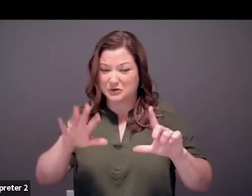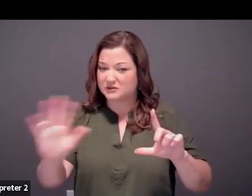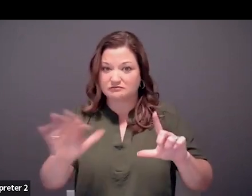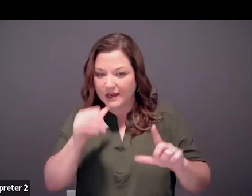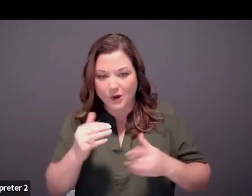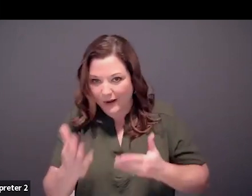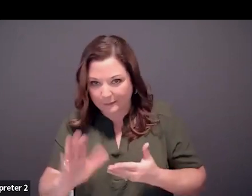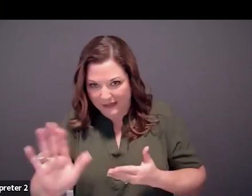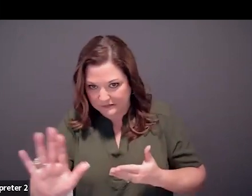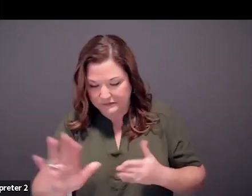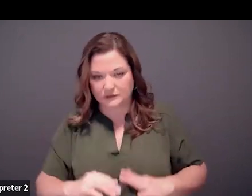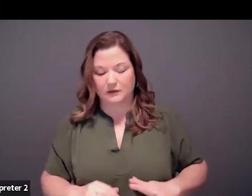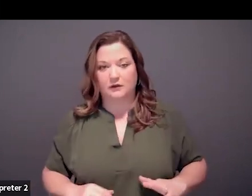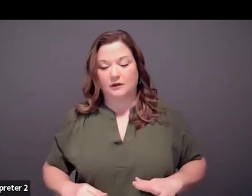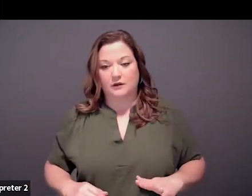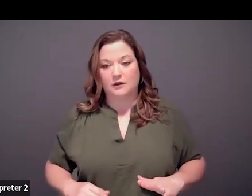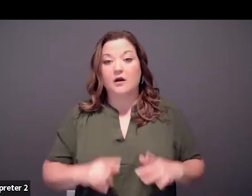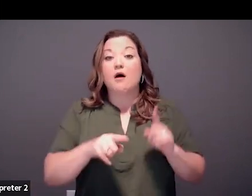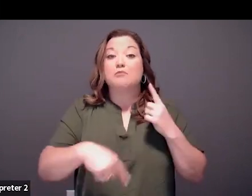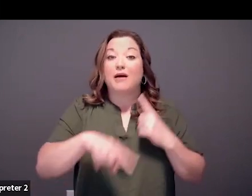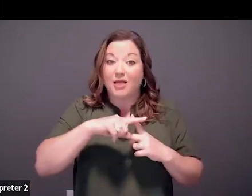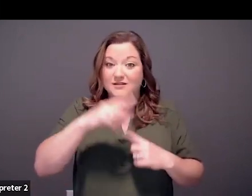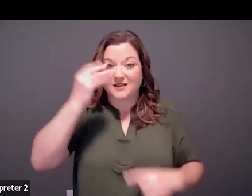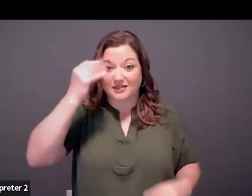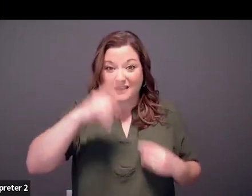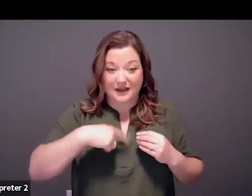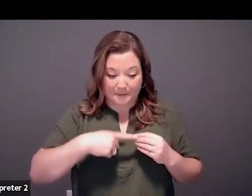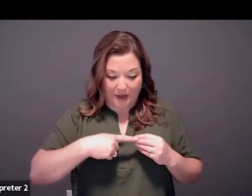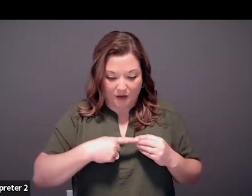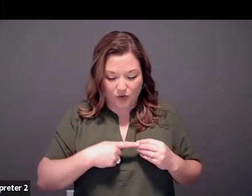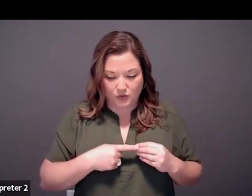Also, just thinking about the fact that the screen reader